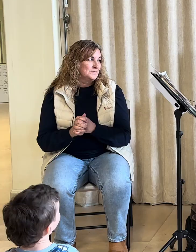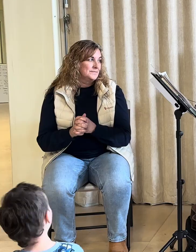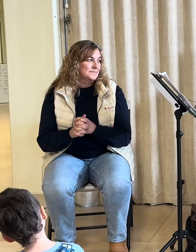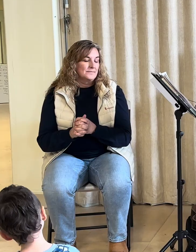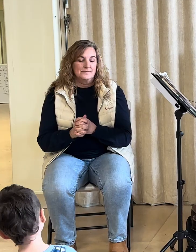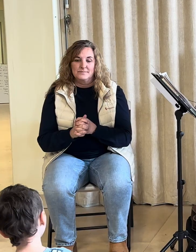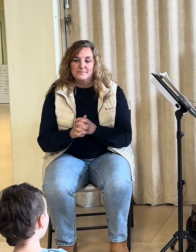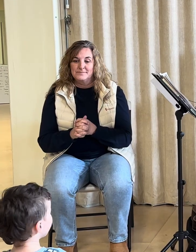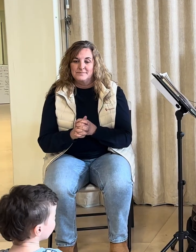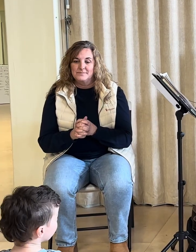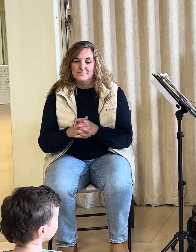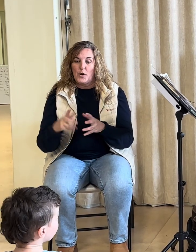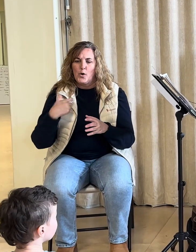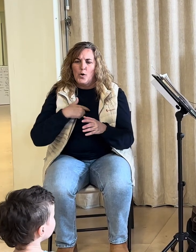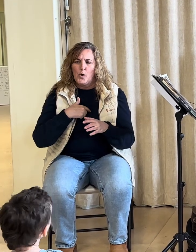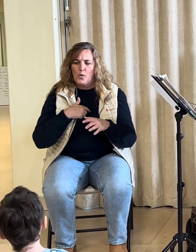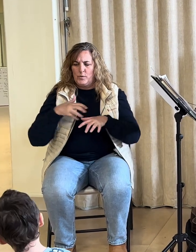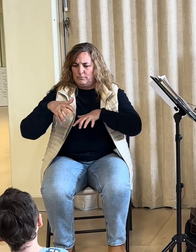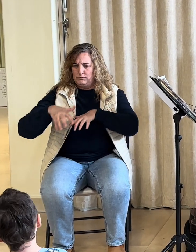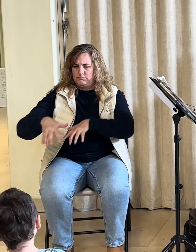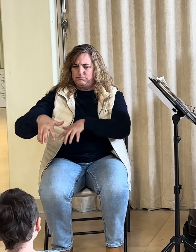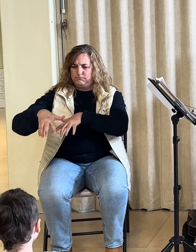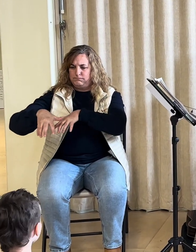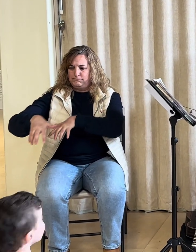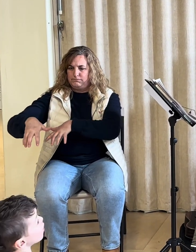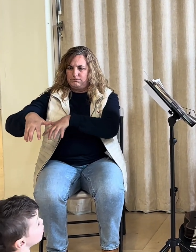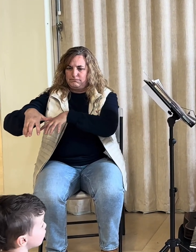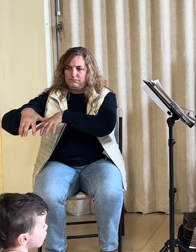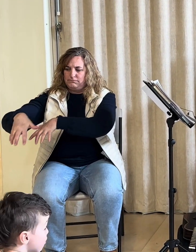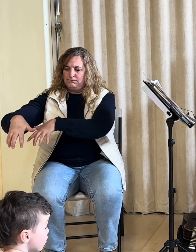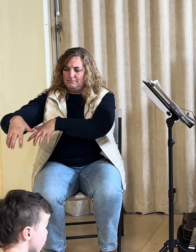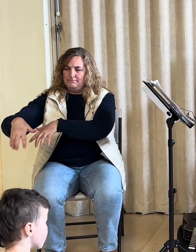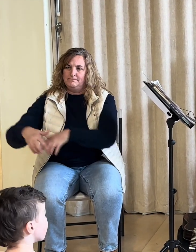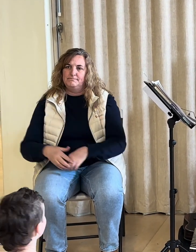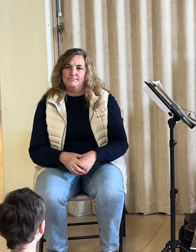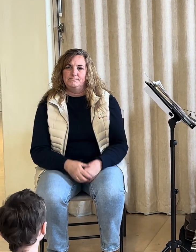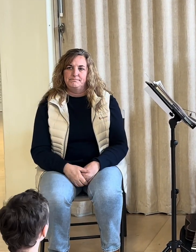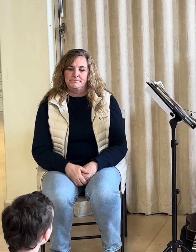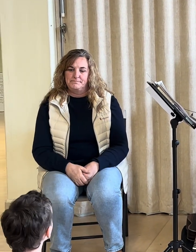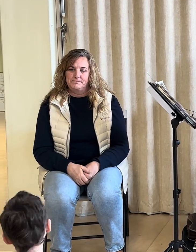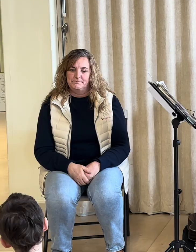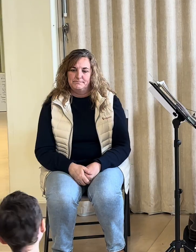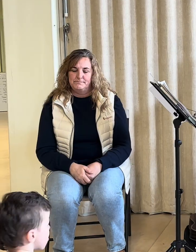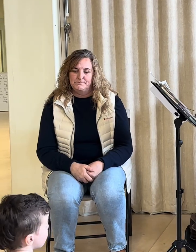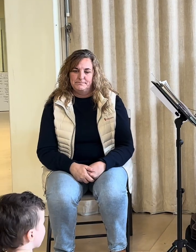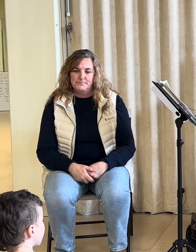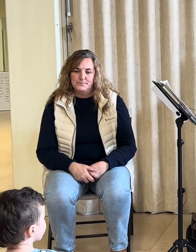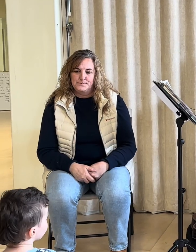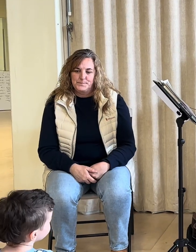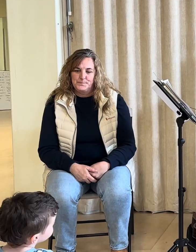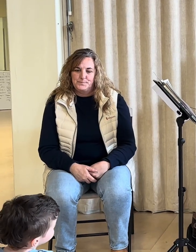We walk together.